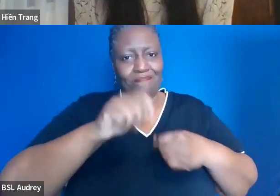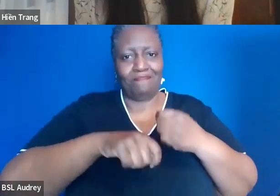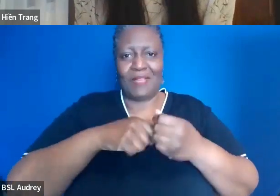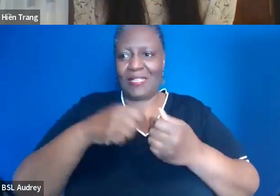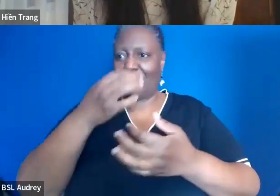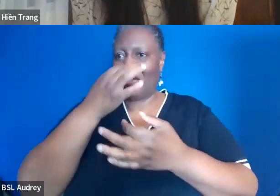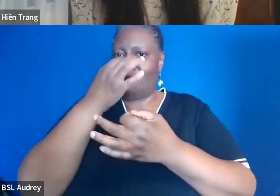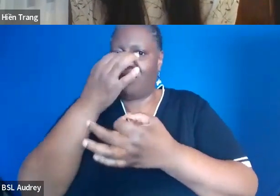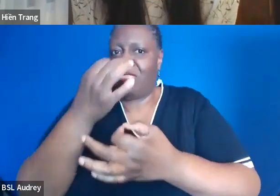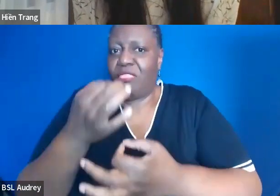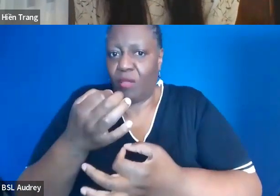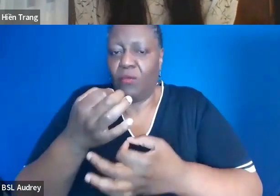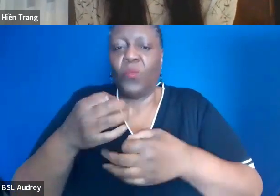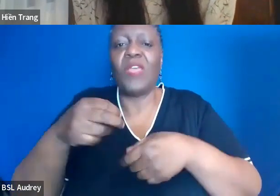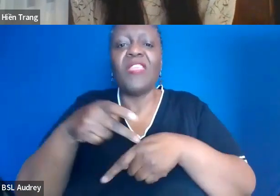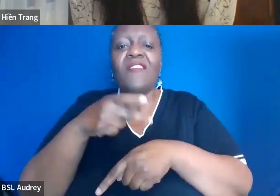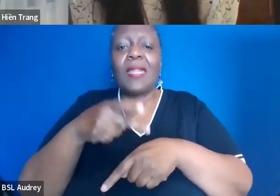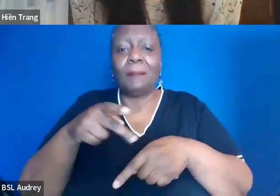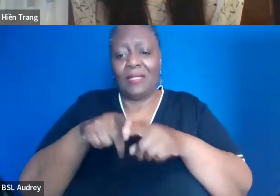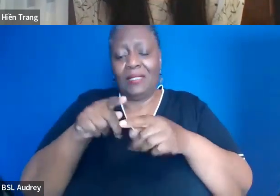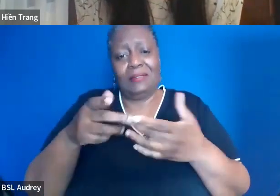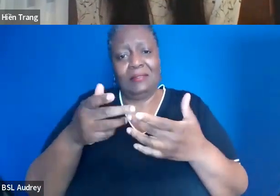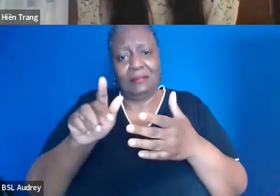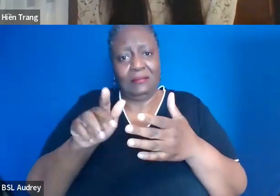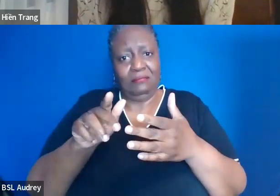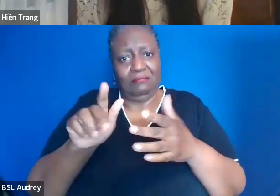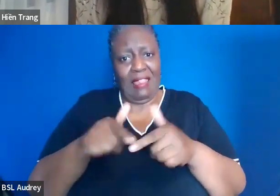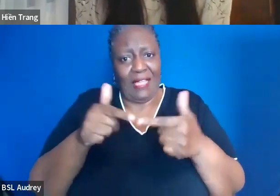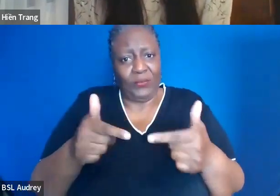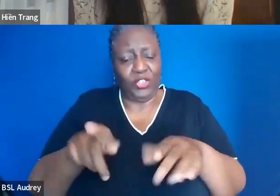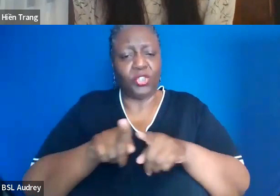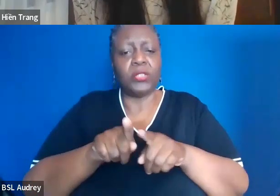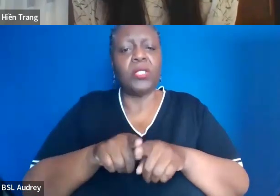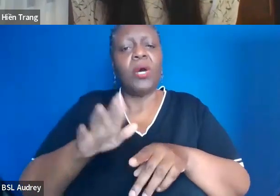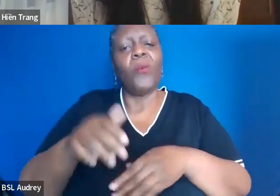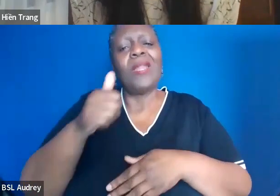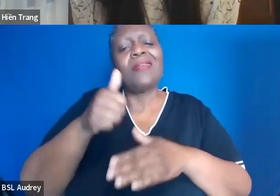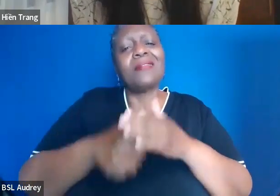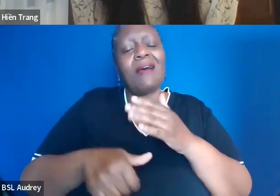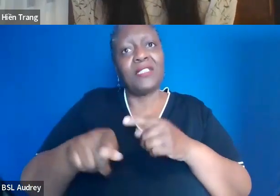language so when I found Hương's poetry I started to study them more and then found